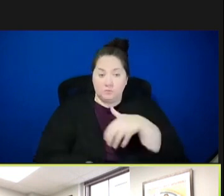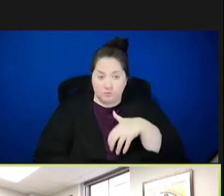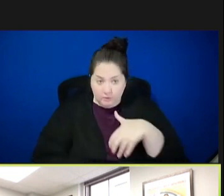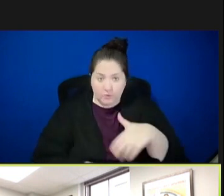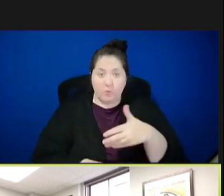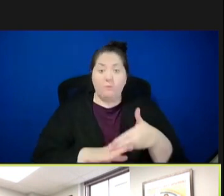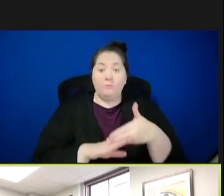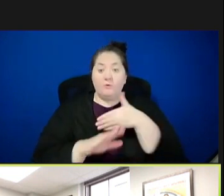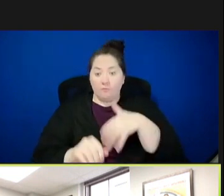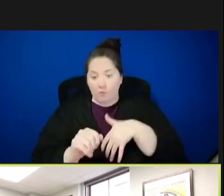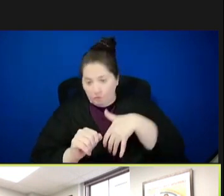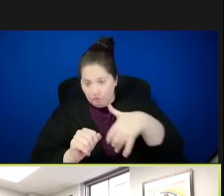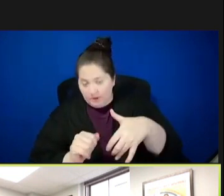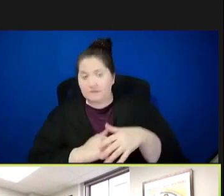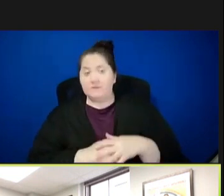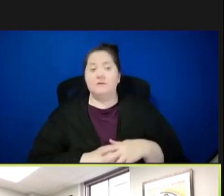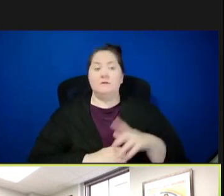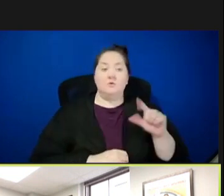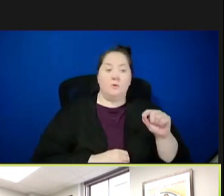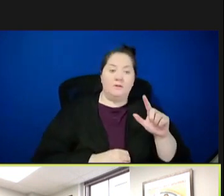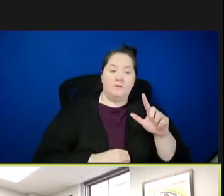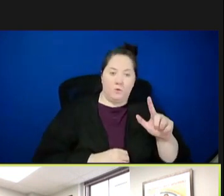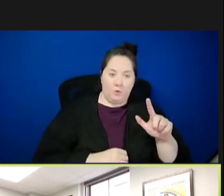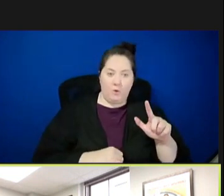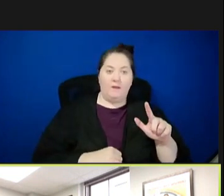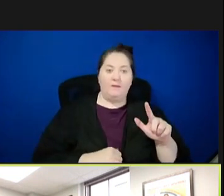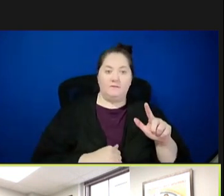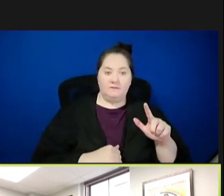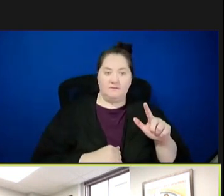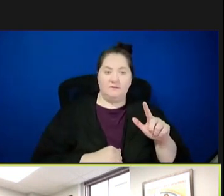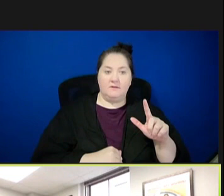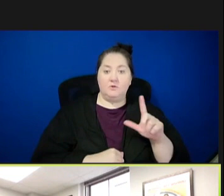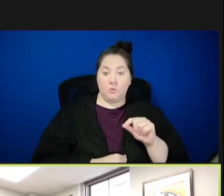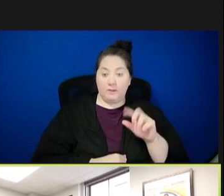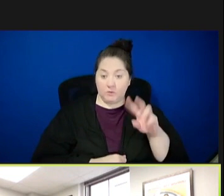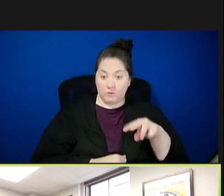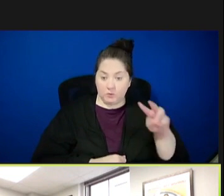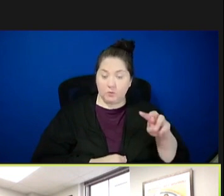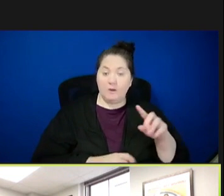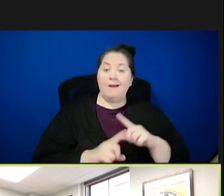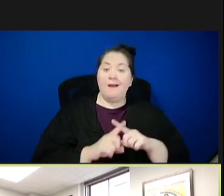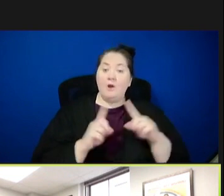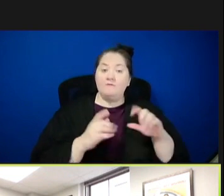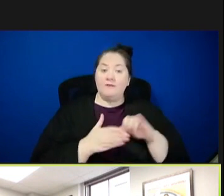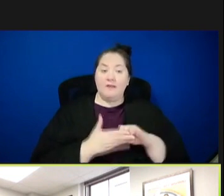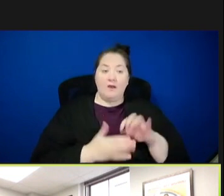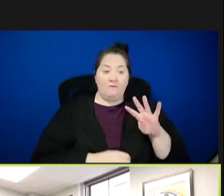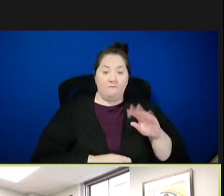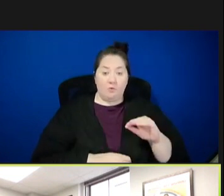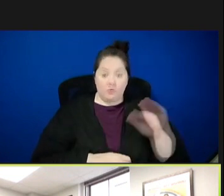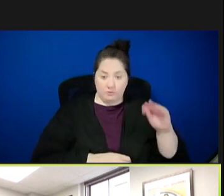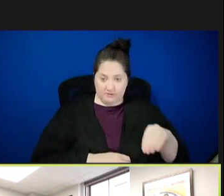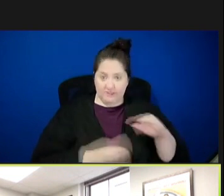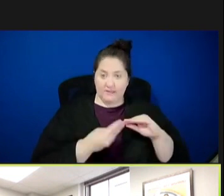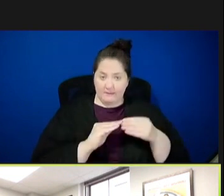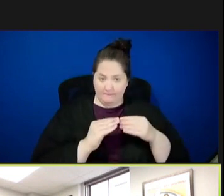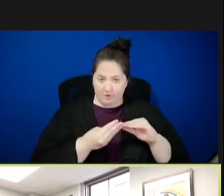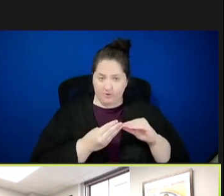they were pregnant in 2021 and 2022. However, that 40 percent number of unvaccinated women